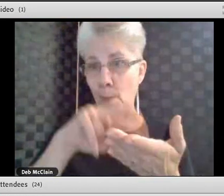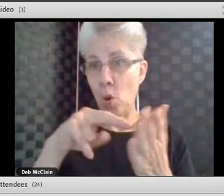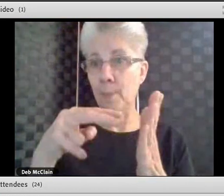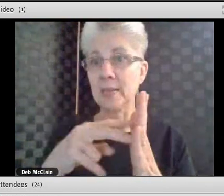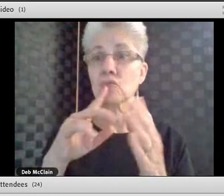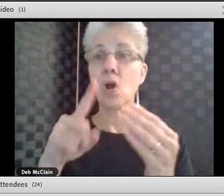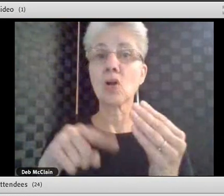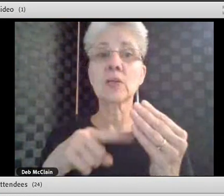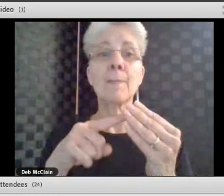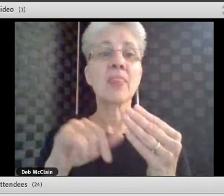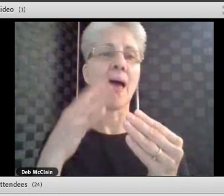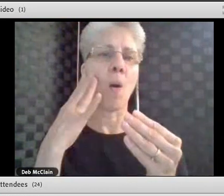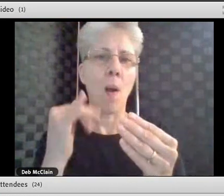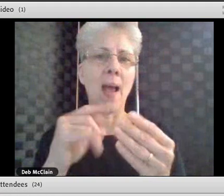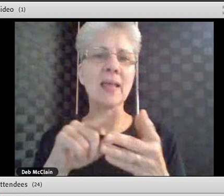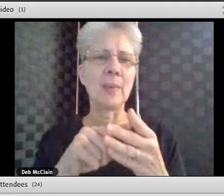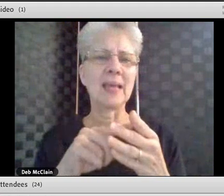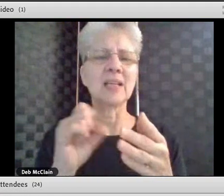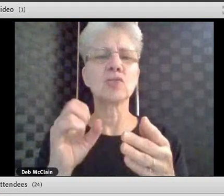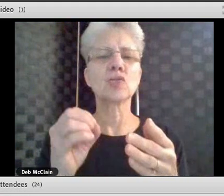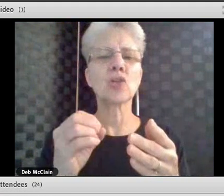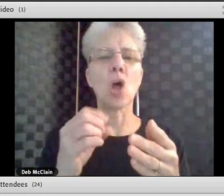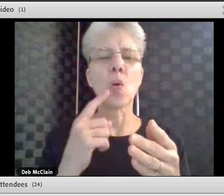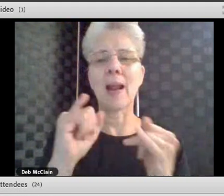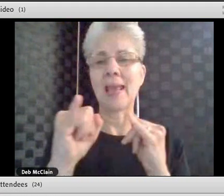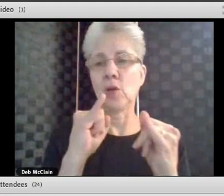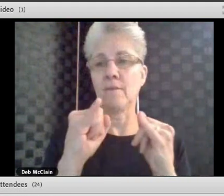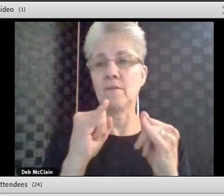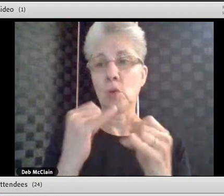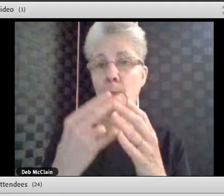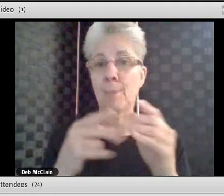So talking about purpose, and we talked about our "why" in the beginning.